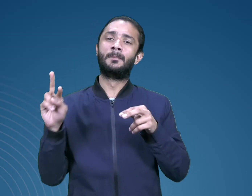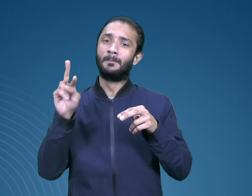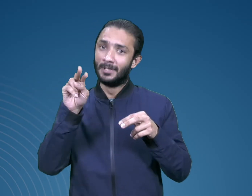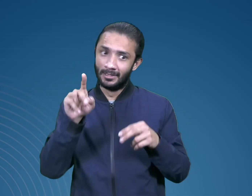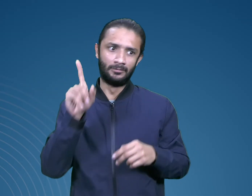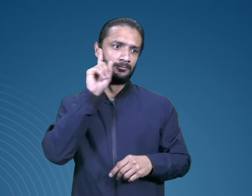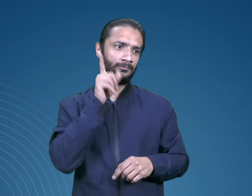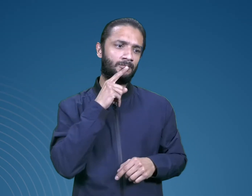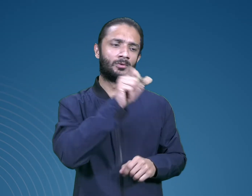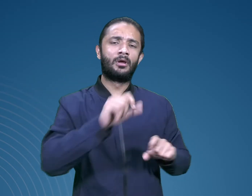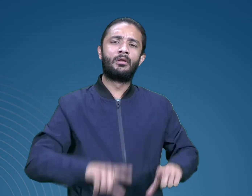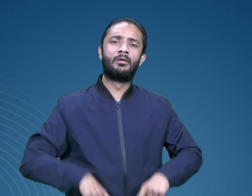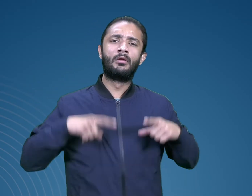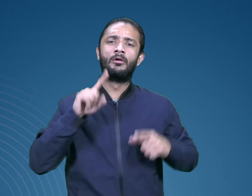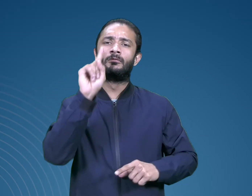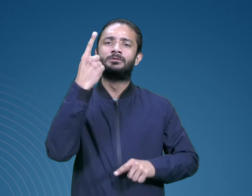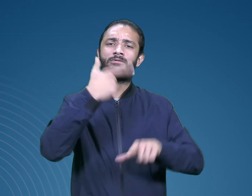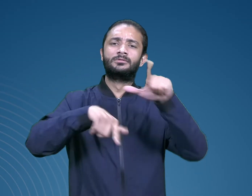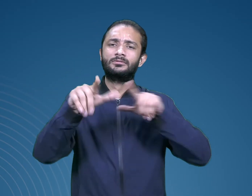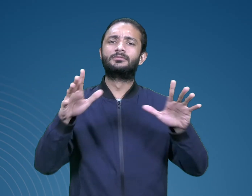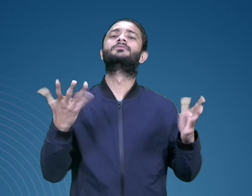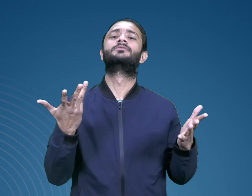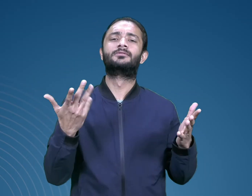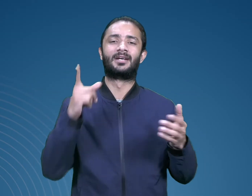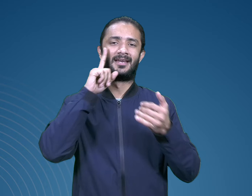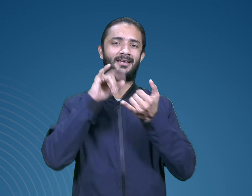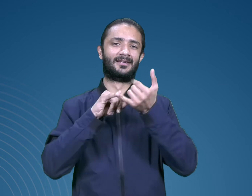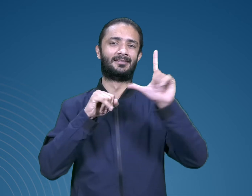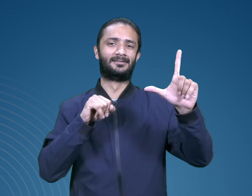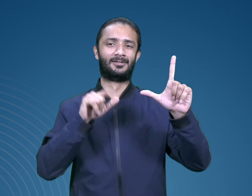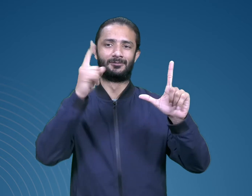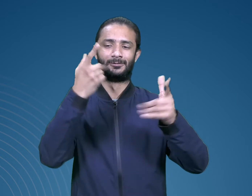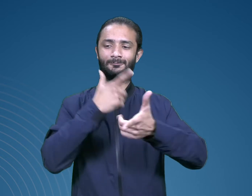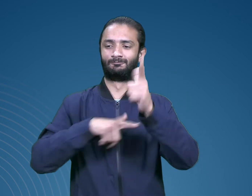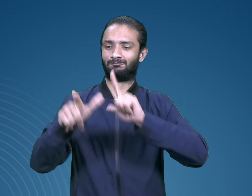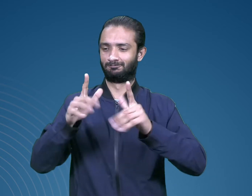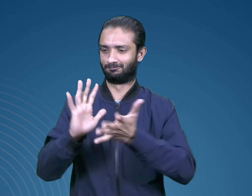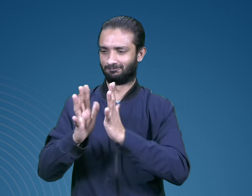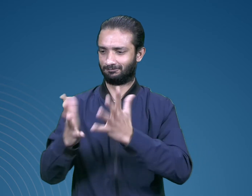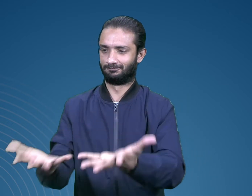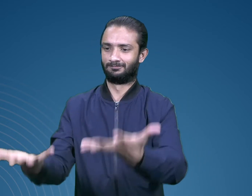Since Indian Sign language is the first language or mother tongue of deaf individuals in India,